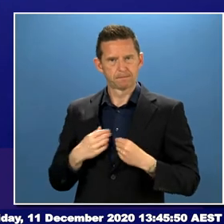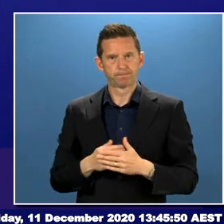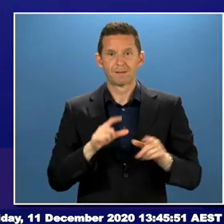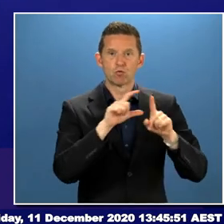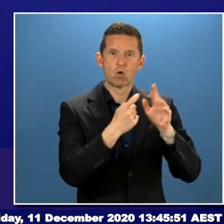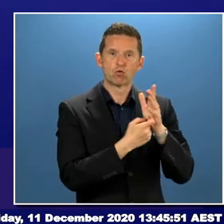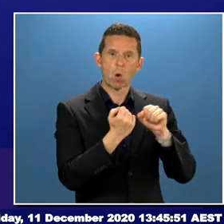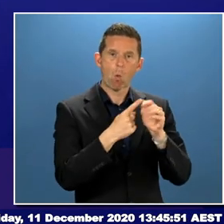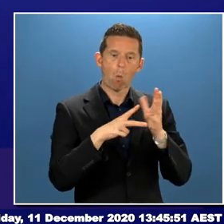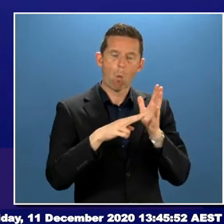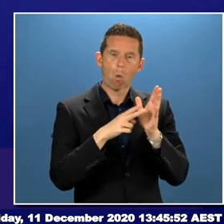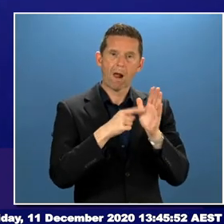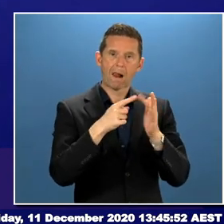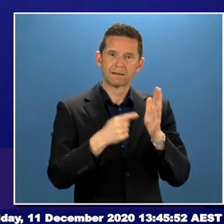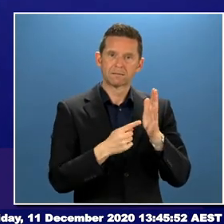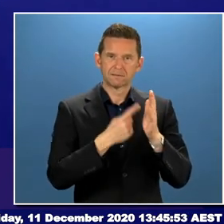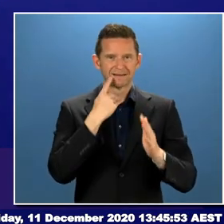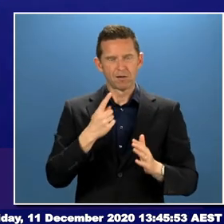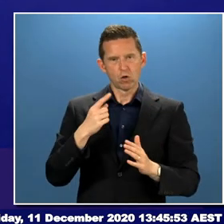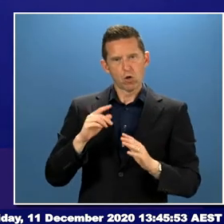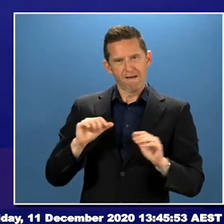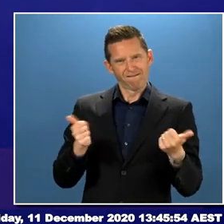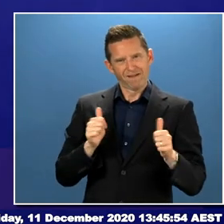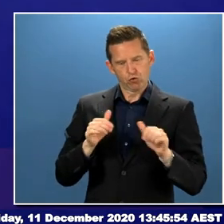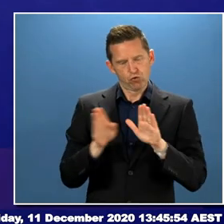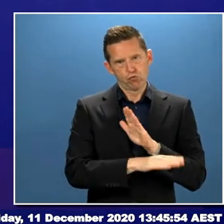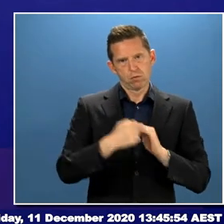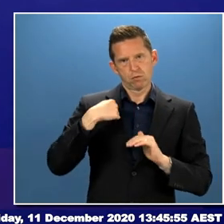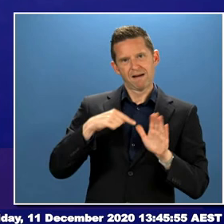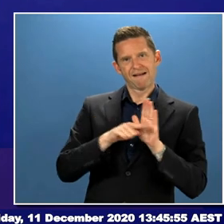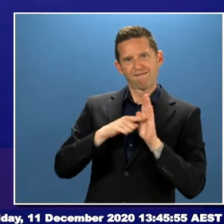about employing people with disability, and take measures that build up trust